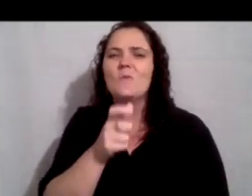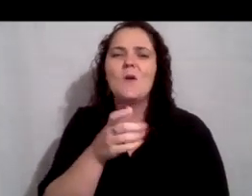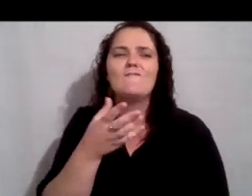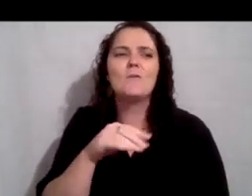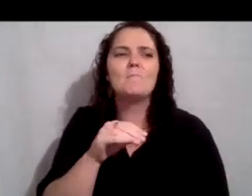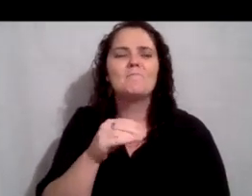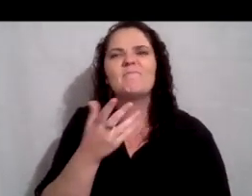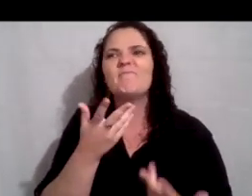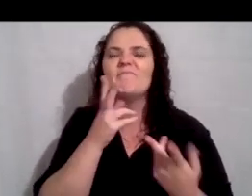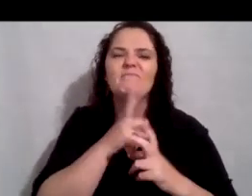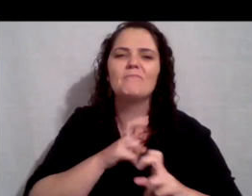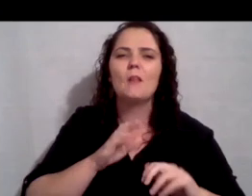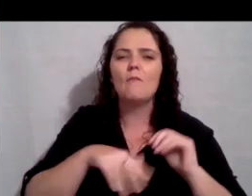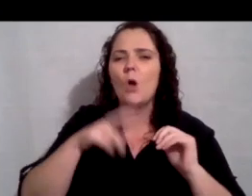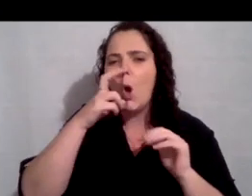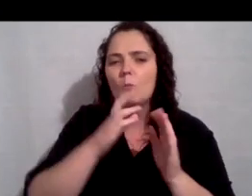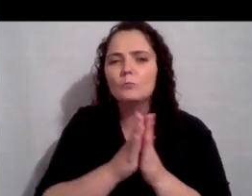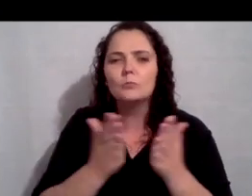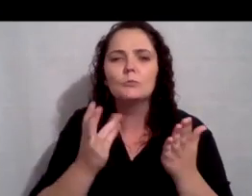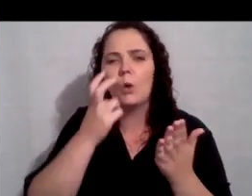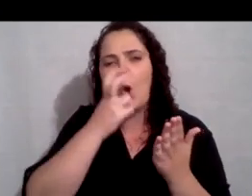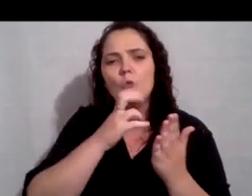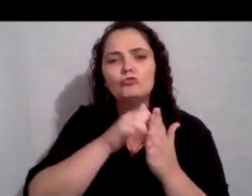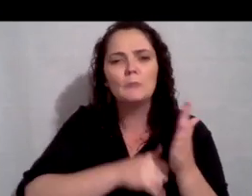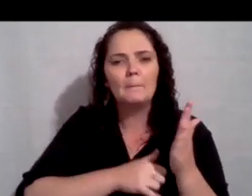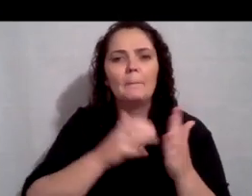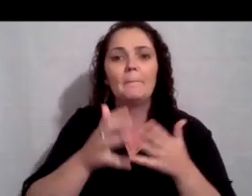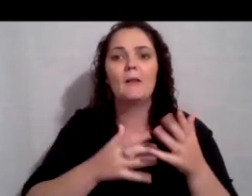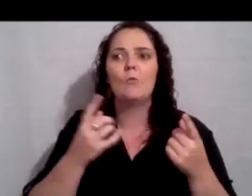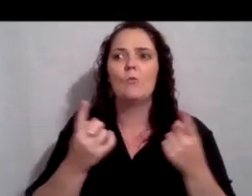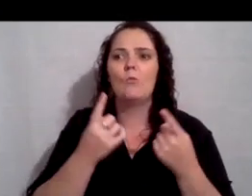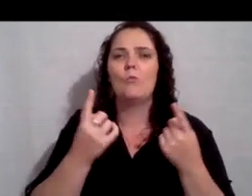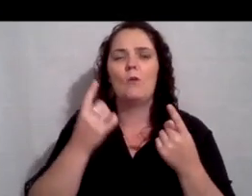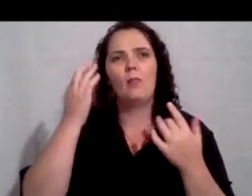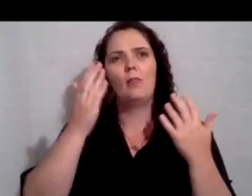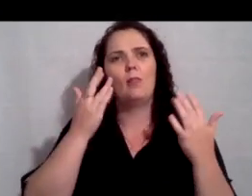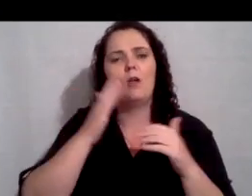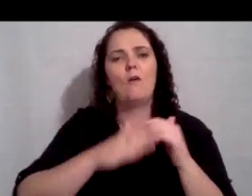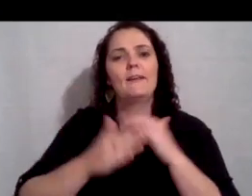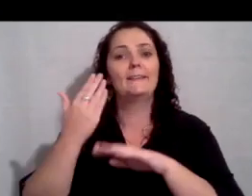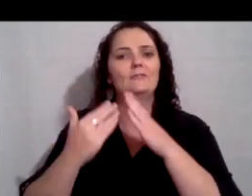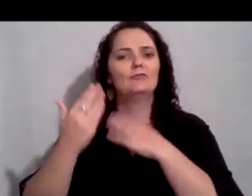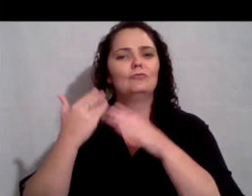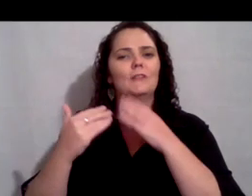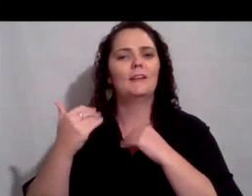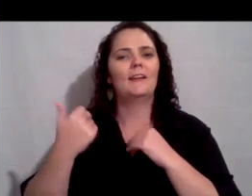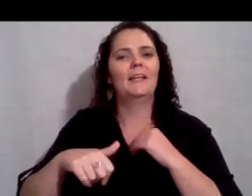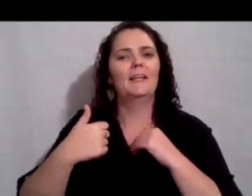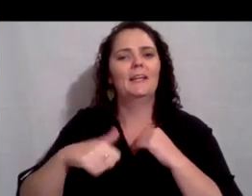old texts, old manuscripts that really started to engage historians in thinking about not just what was in the text